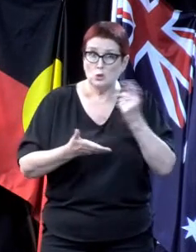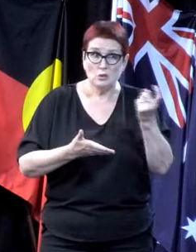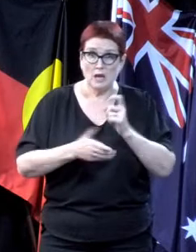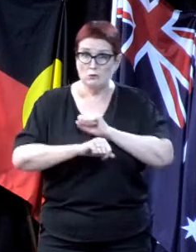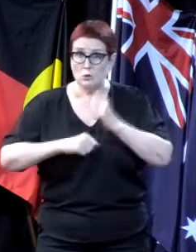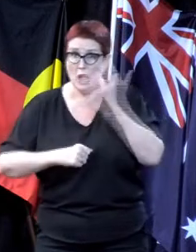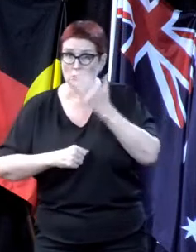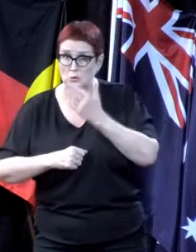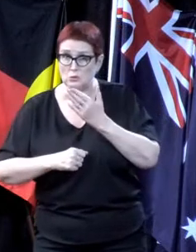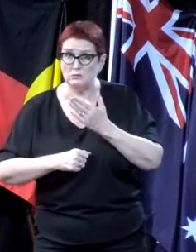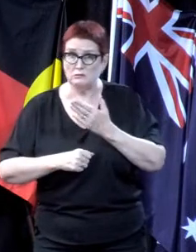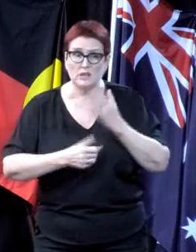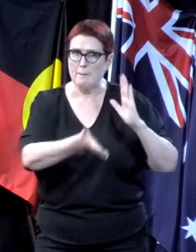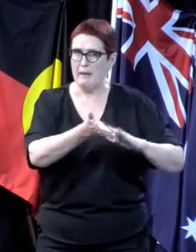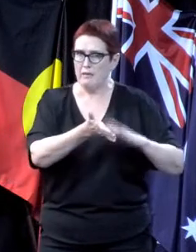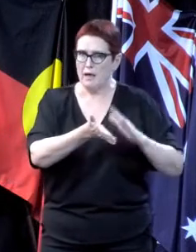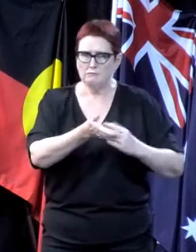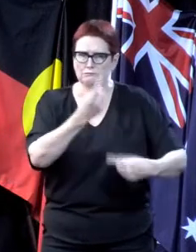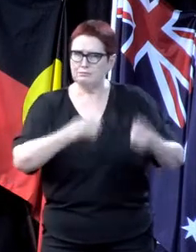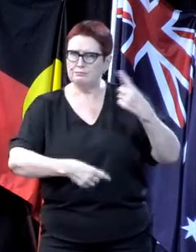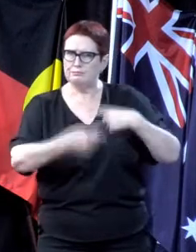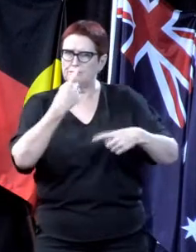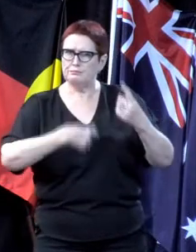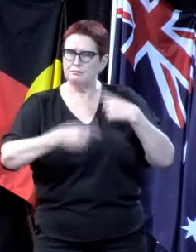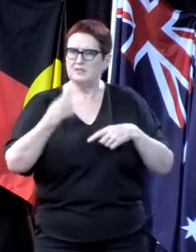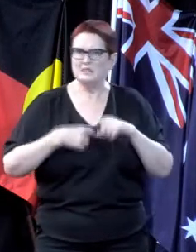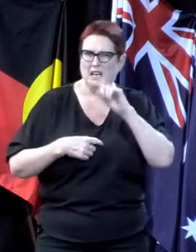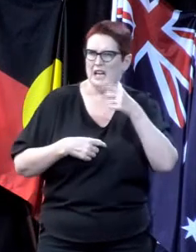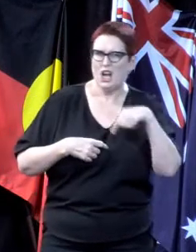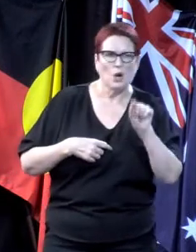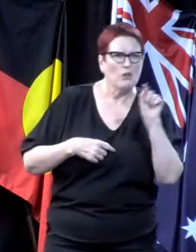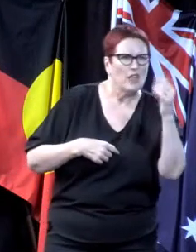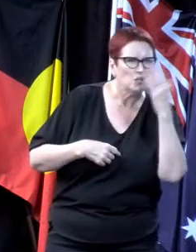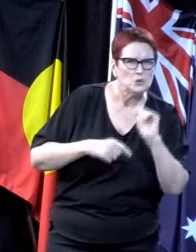The parent explained that they had been told their child could not go to certain schools in the state they came from